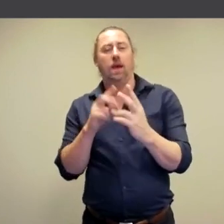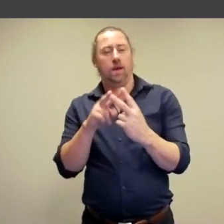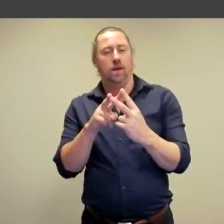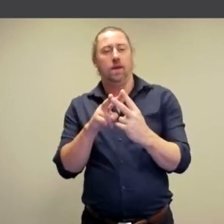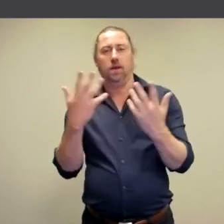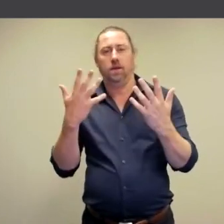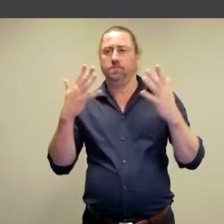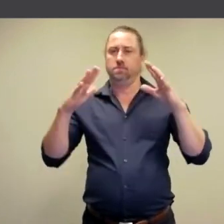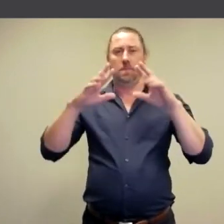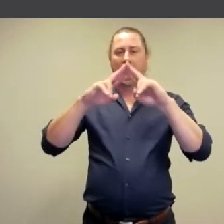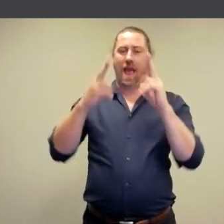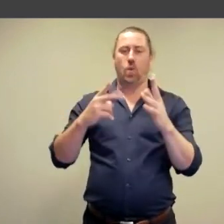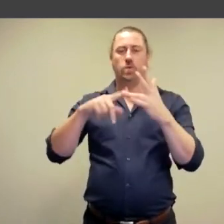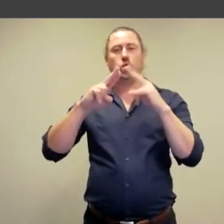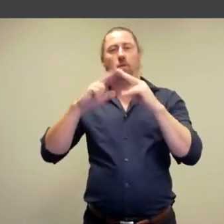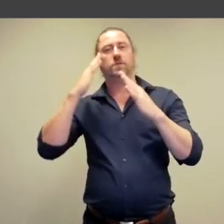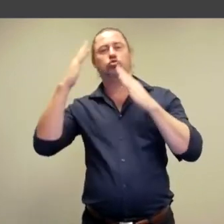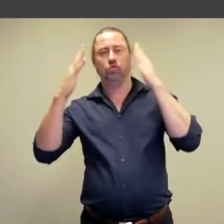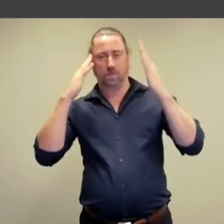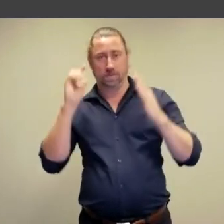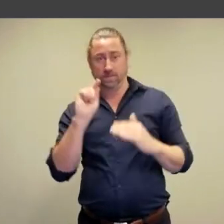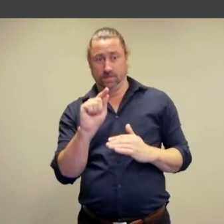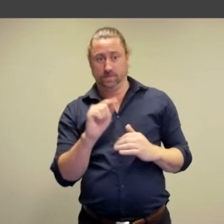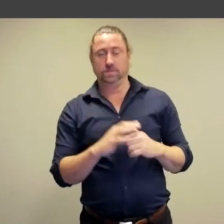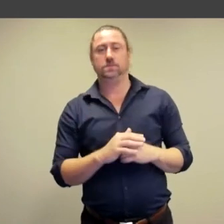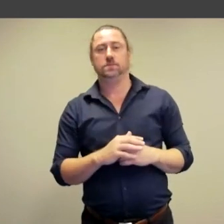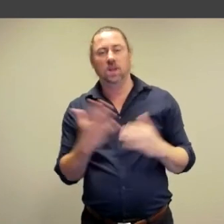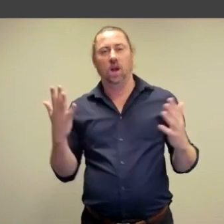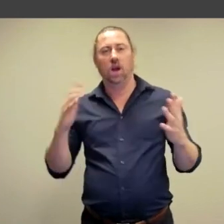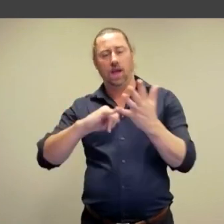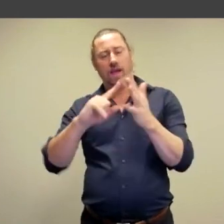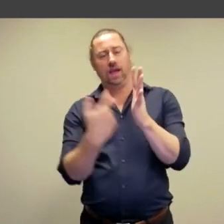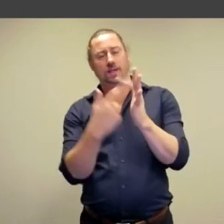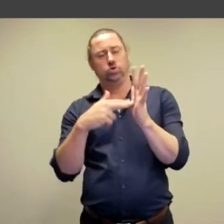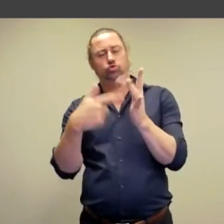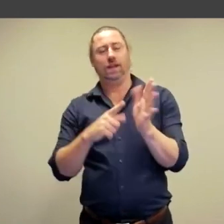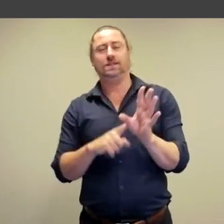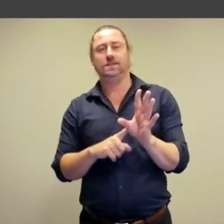Dreams